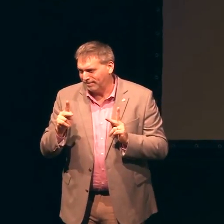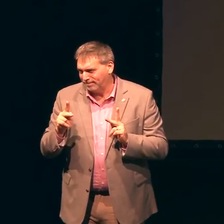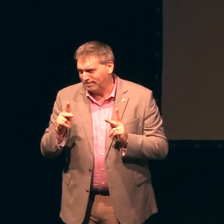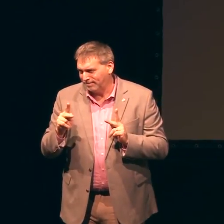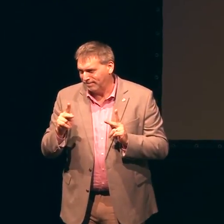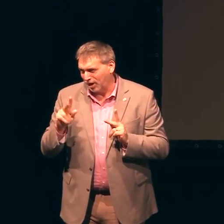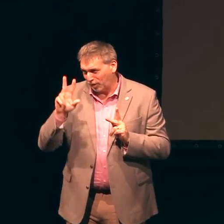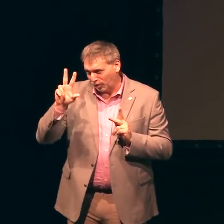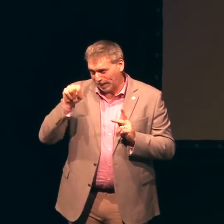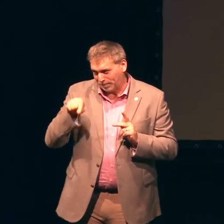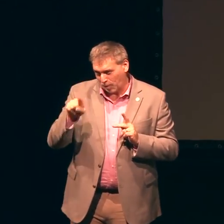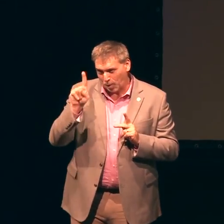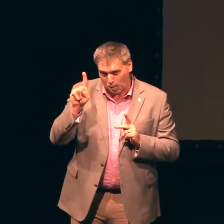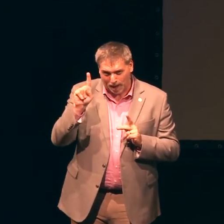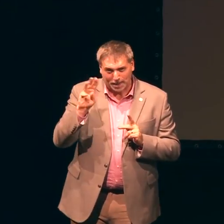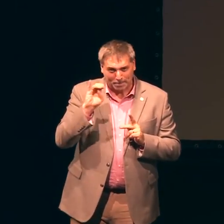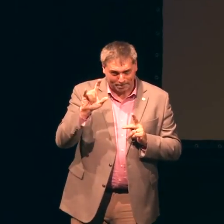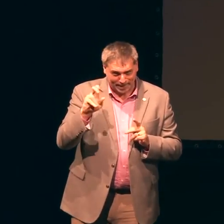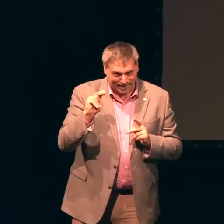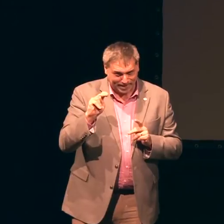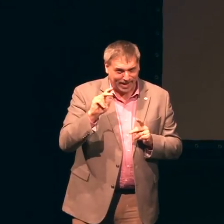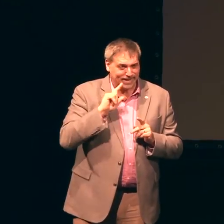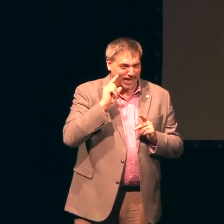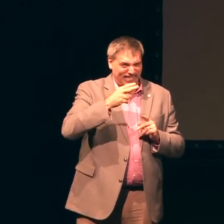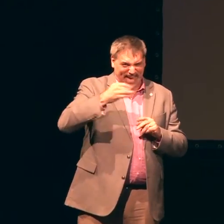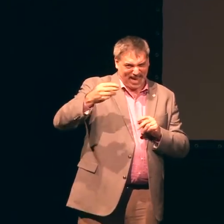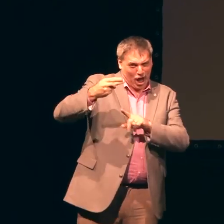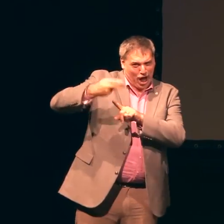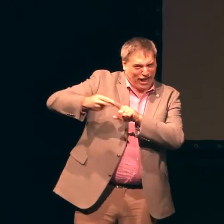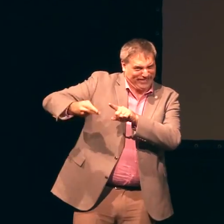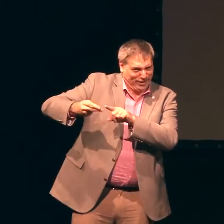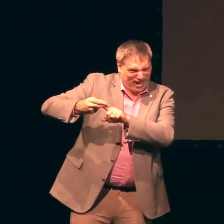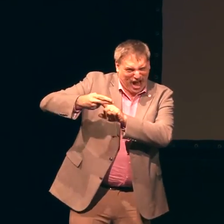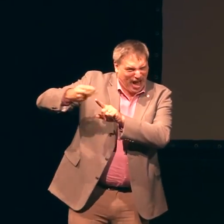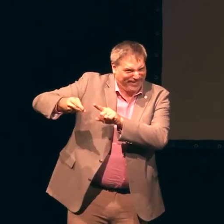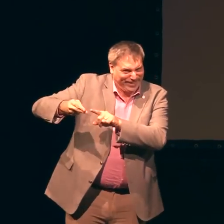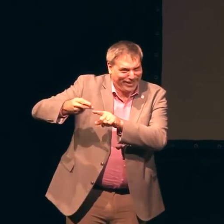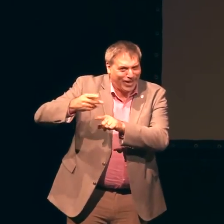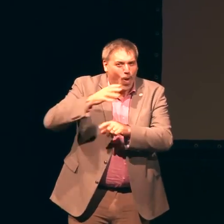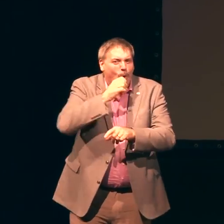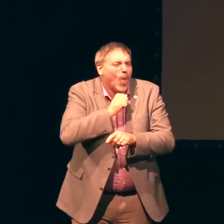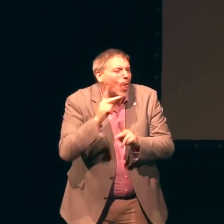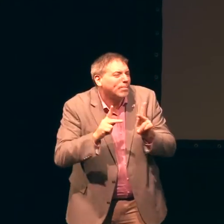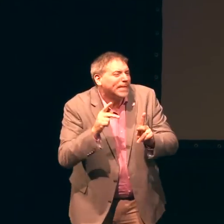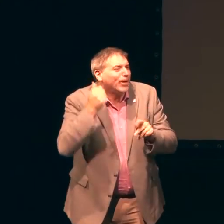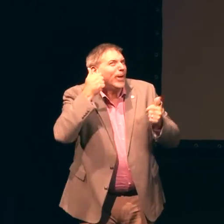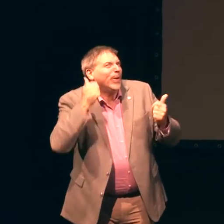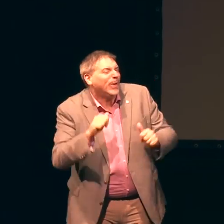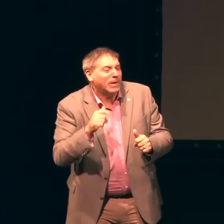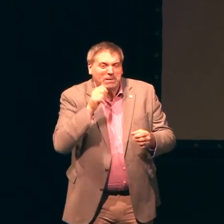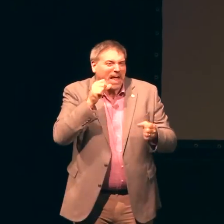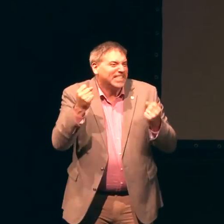Deaf and hard of hearing people, 3.1 million Deaf and hard of hearing, you know, senior